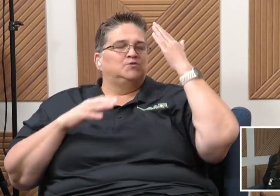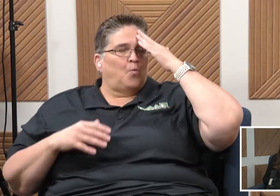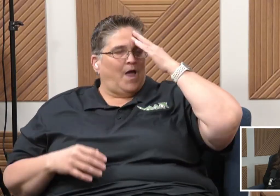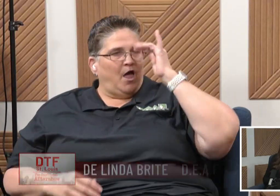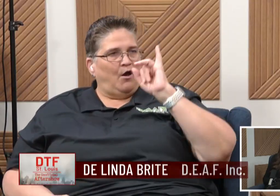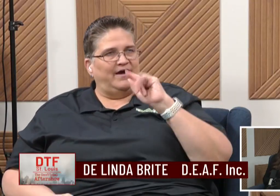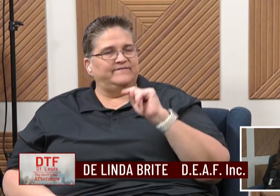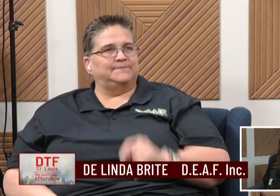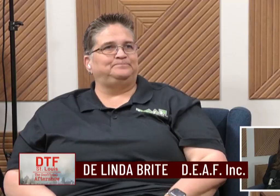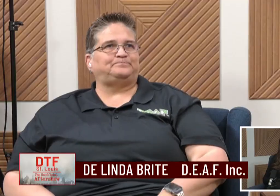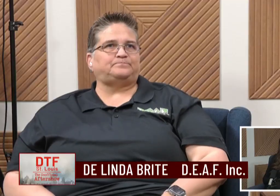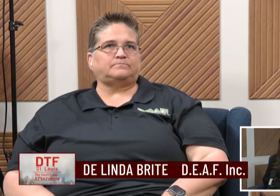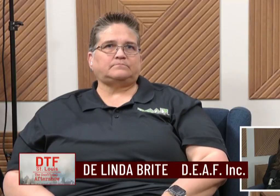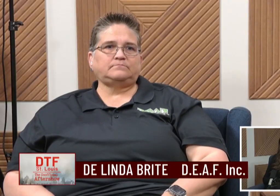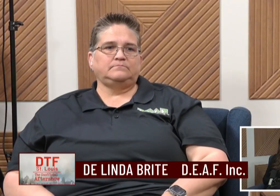But the community is aware of it.